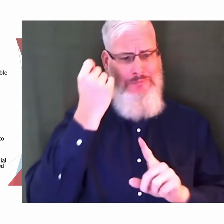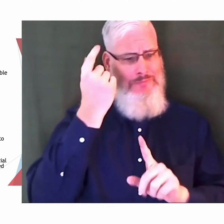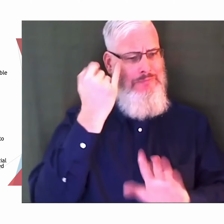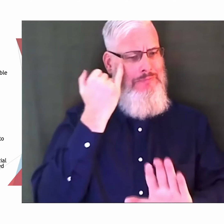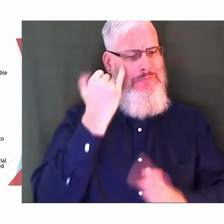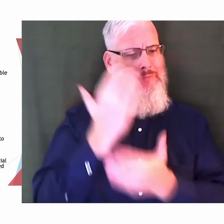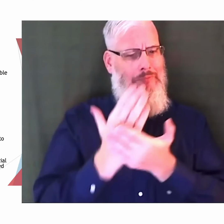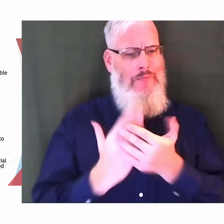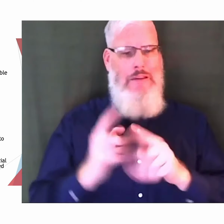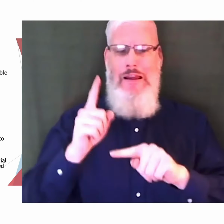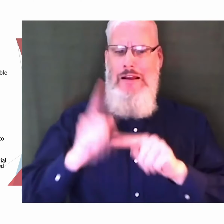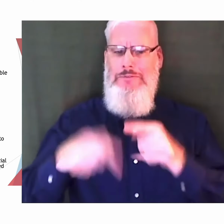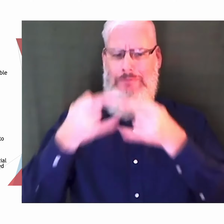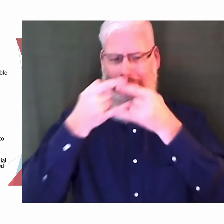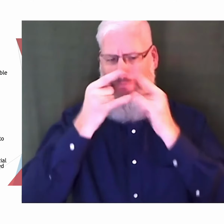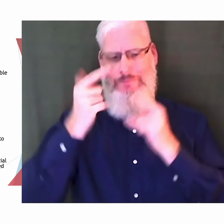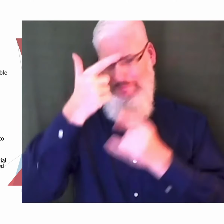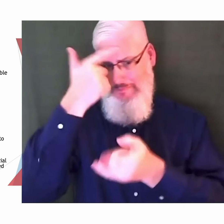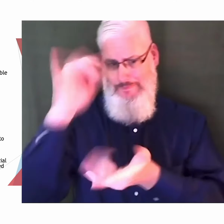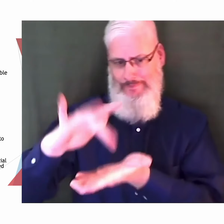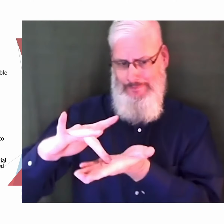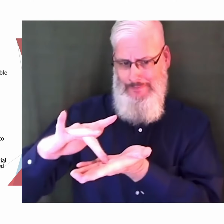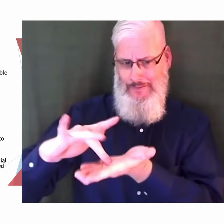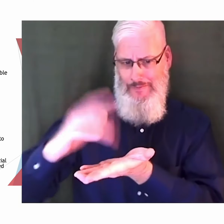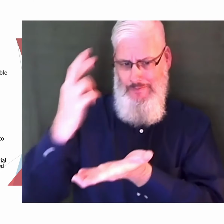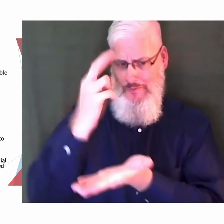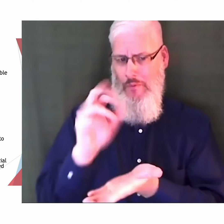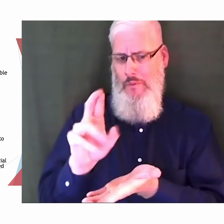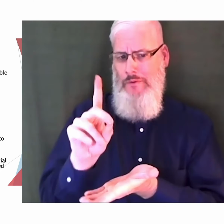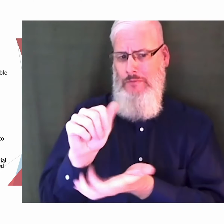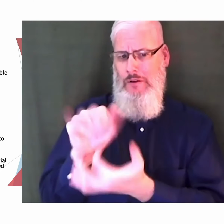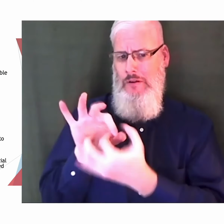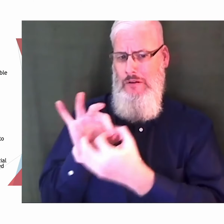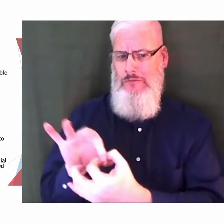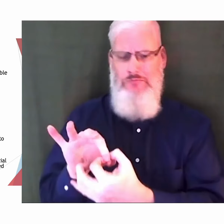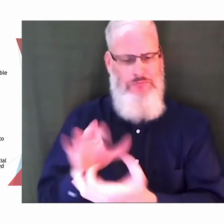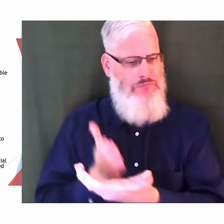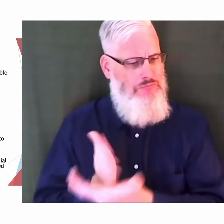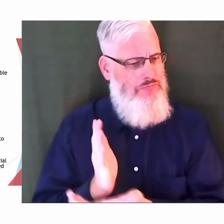they are unable to do so because of a disability related or medical reason.